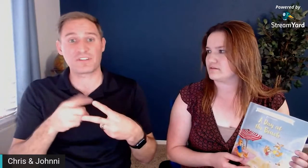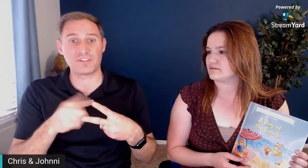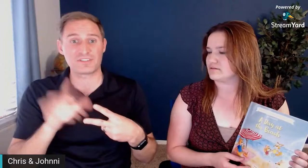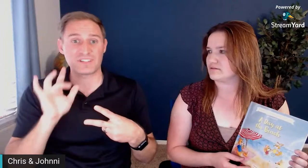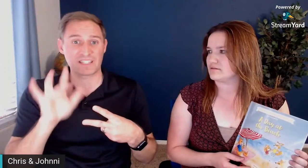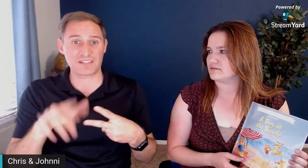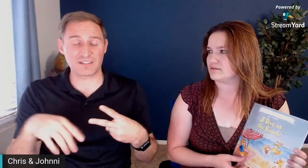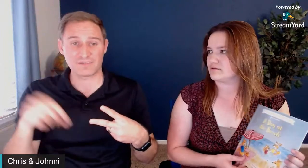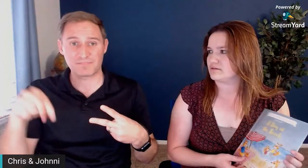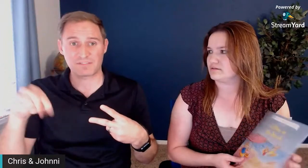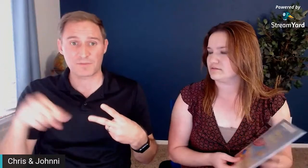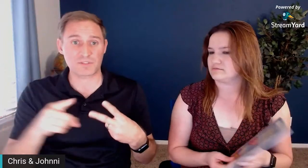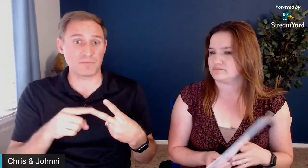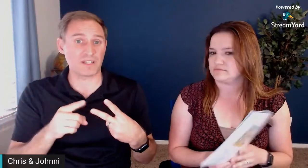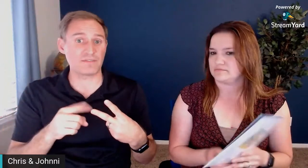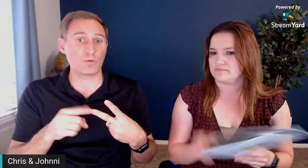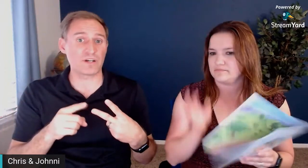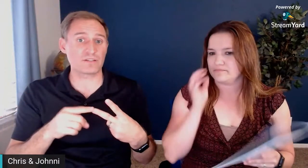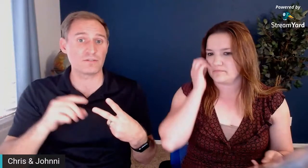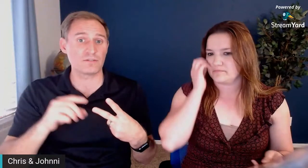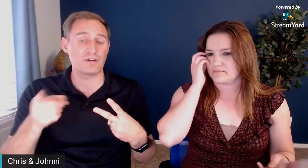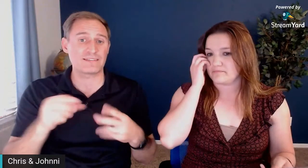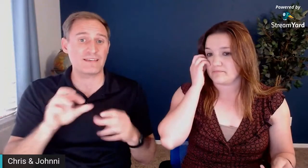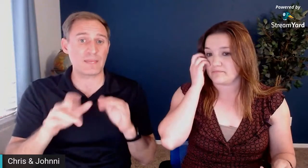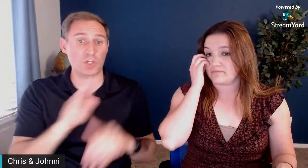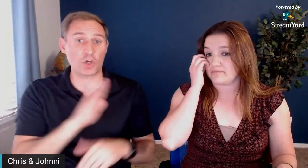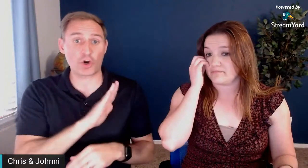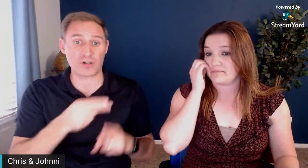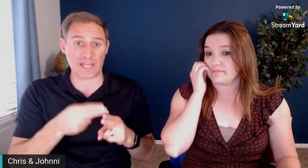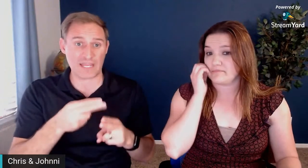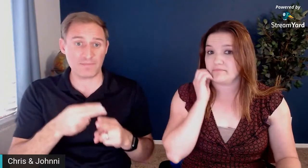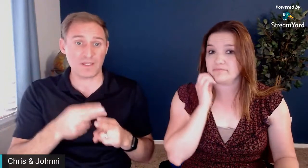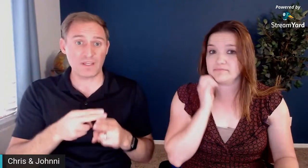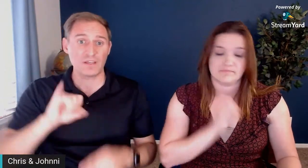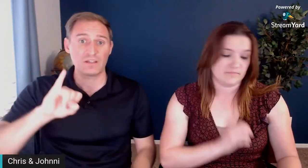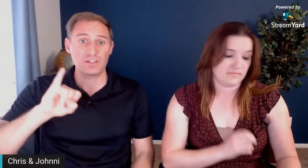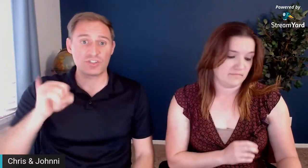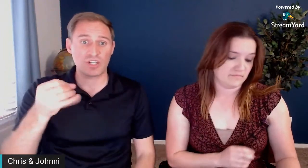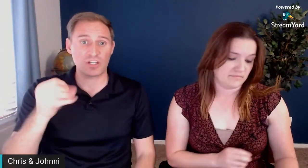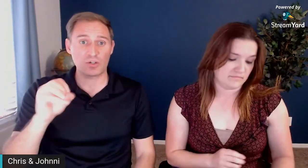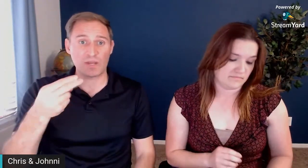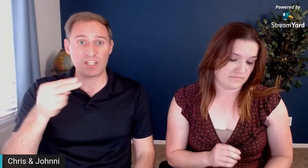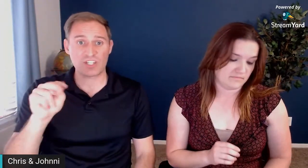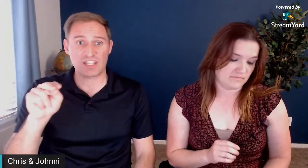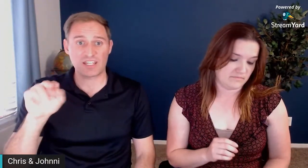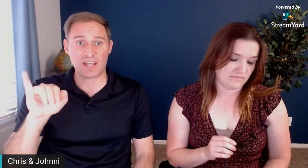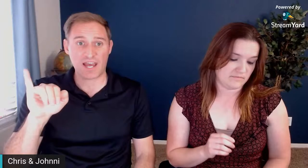can use the link in the description but if you want to uh type in her name j-o-h-n-n-i